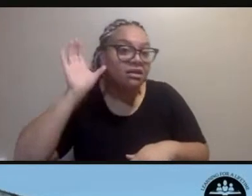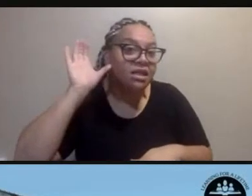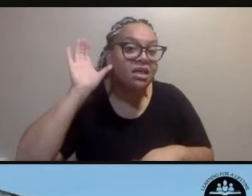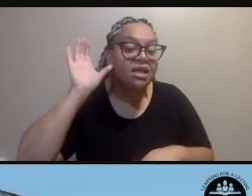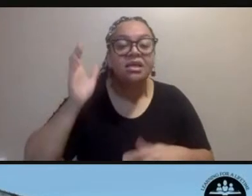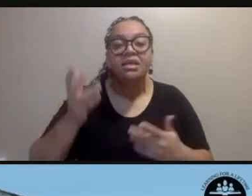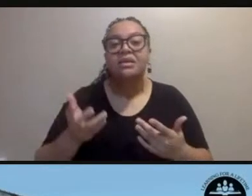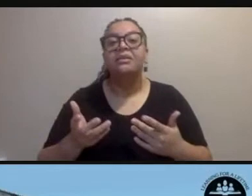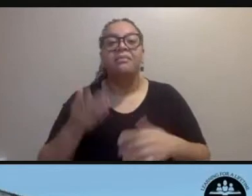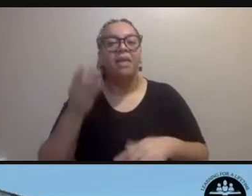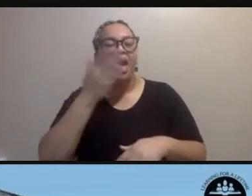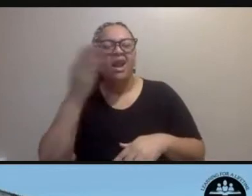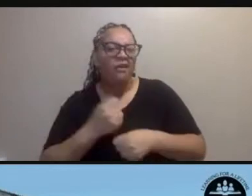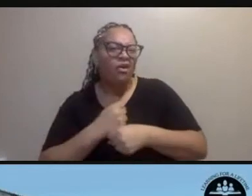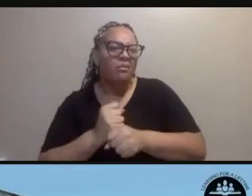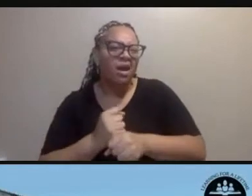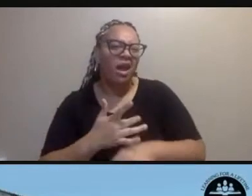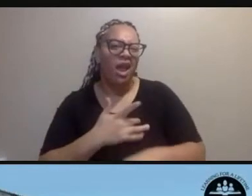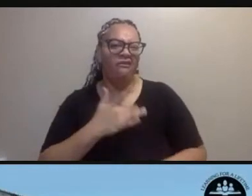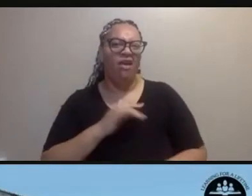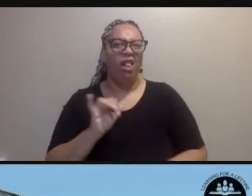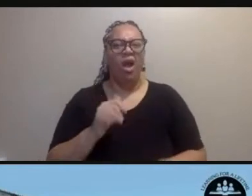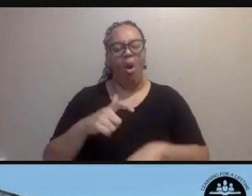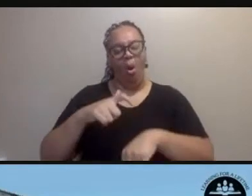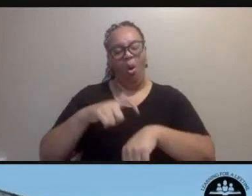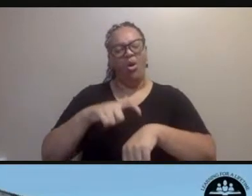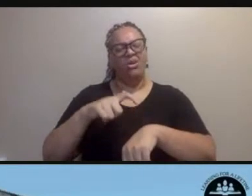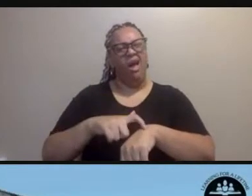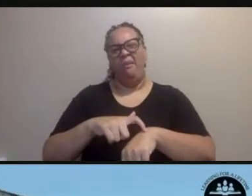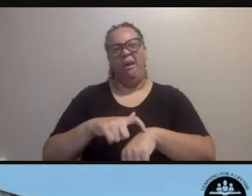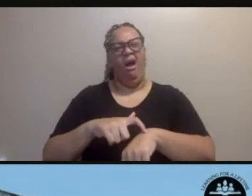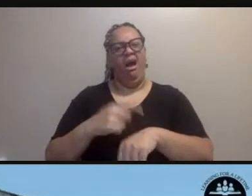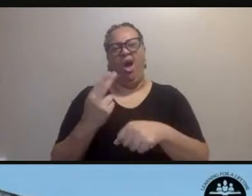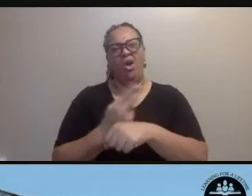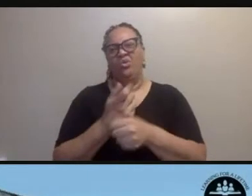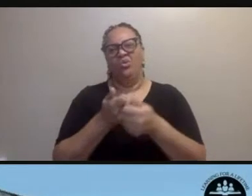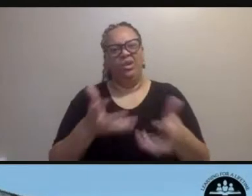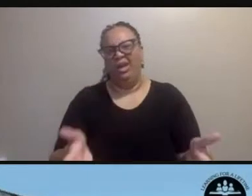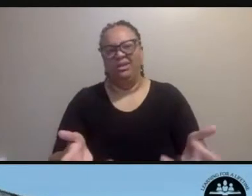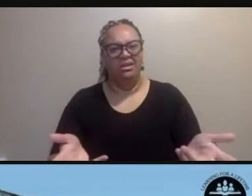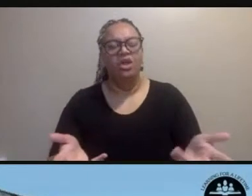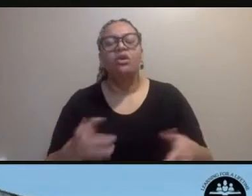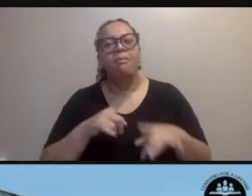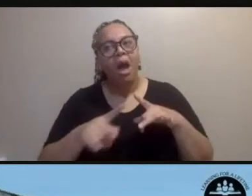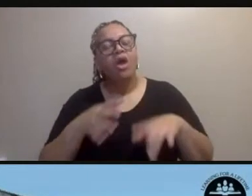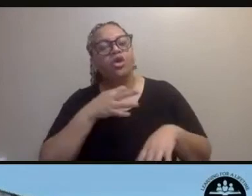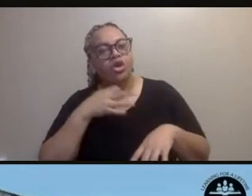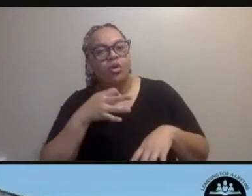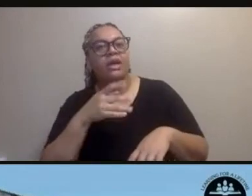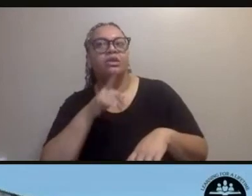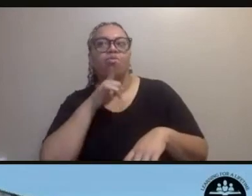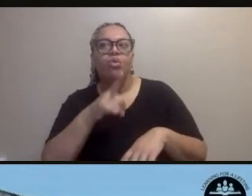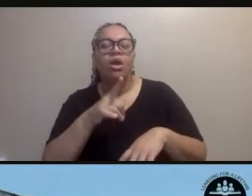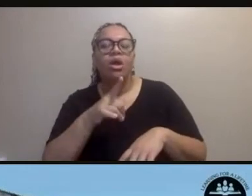INTERACTED WITH FOLKS LIKE YOU KNOW, ALWAYS BEING FRIENDLY, ALWAYS YOU KNOW, LISTENING TO